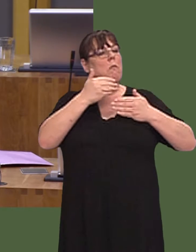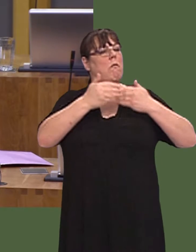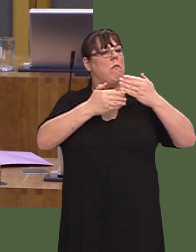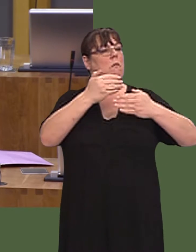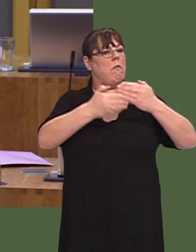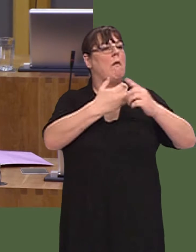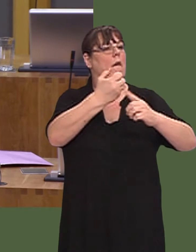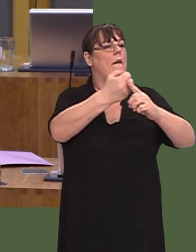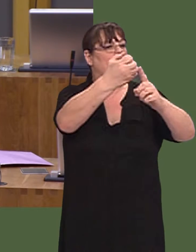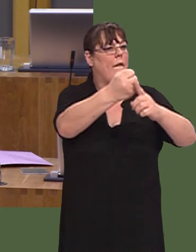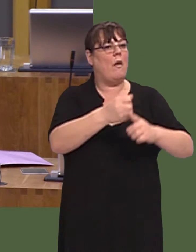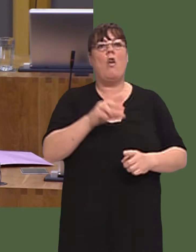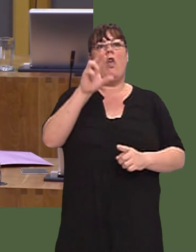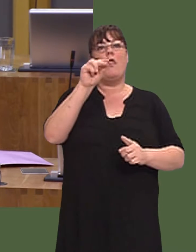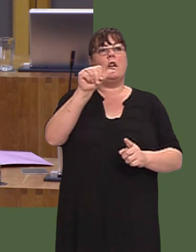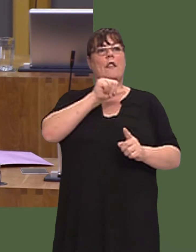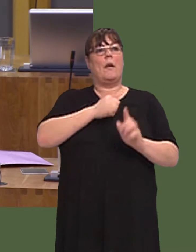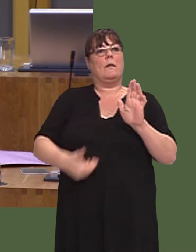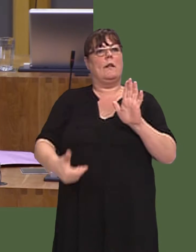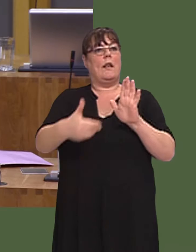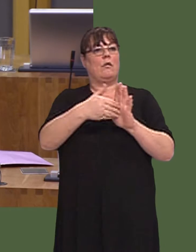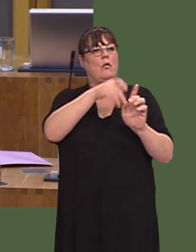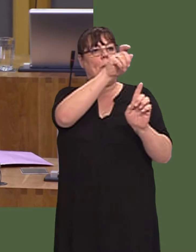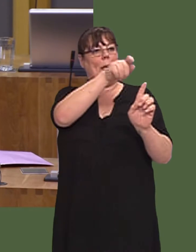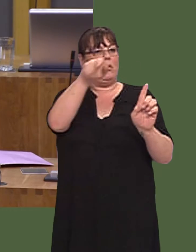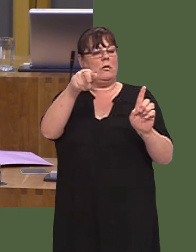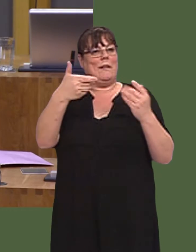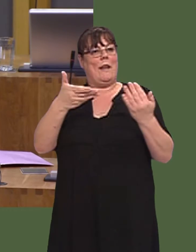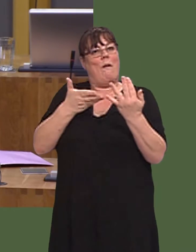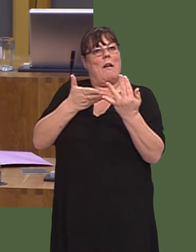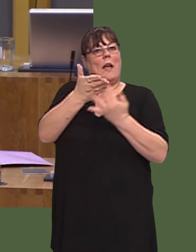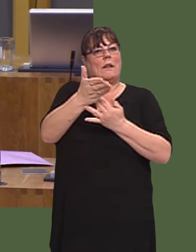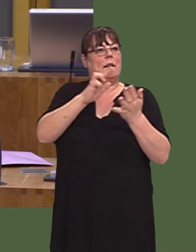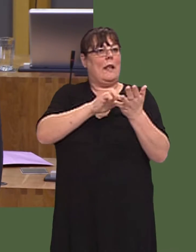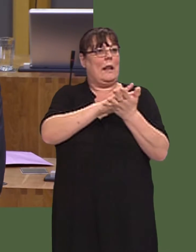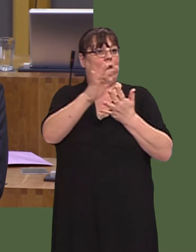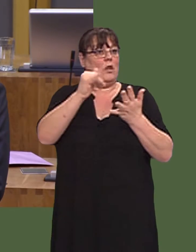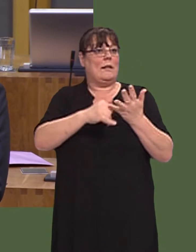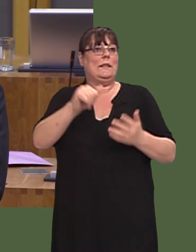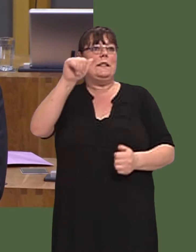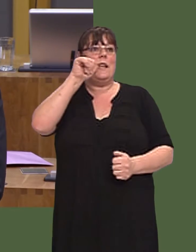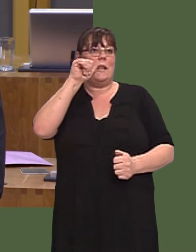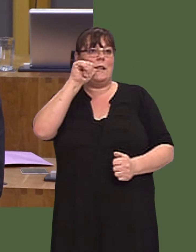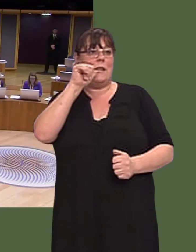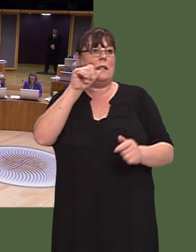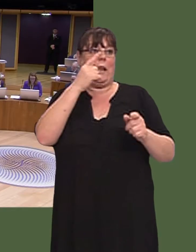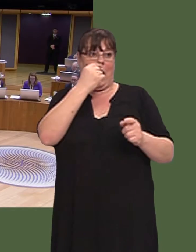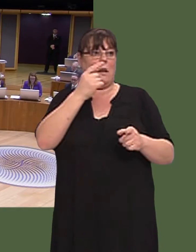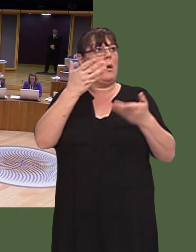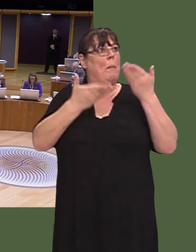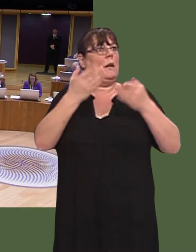Some 30,000 additional patients are accessing NHS dentistry than a decade ago.